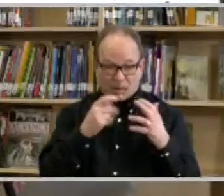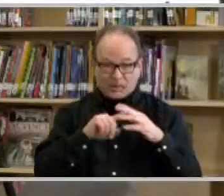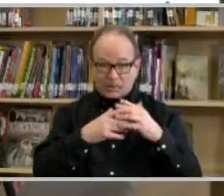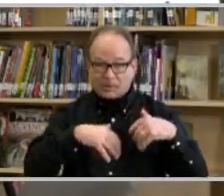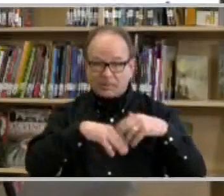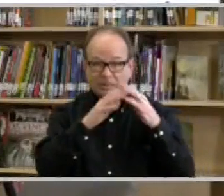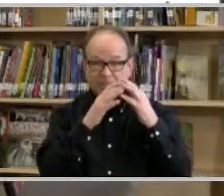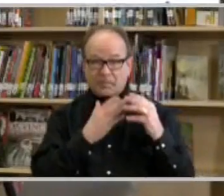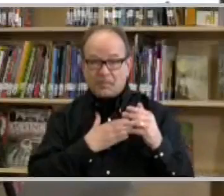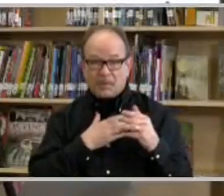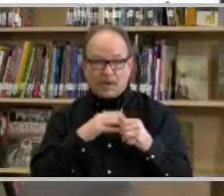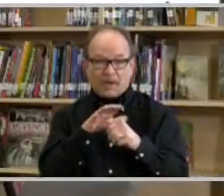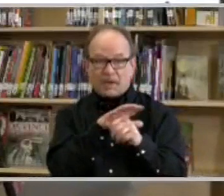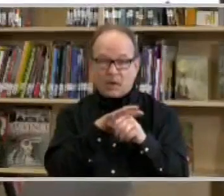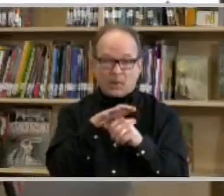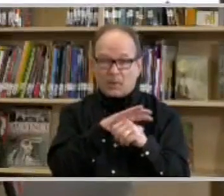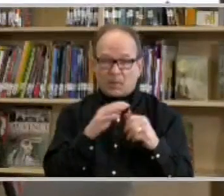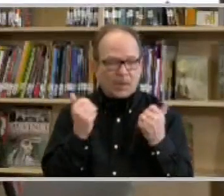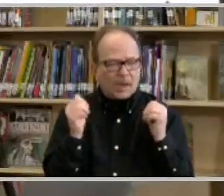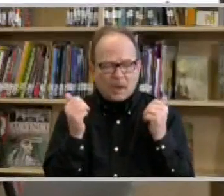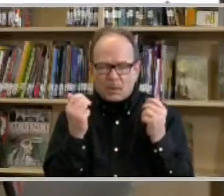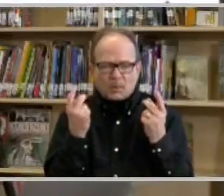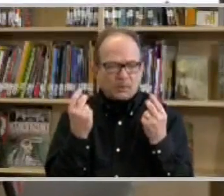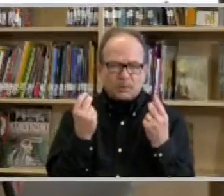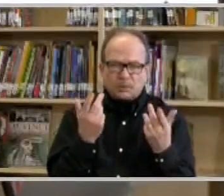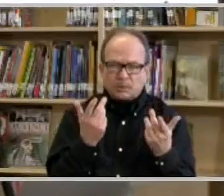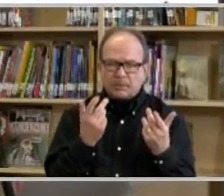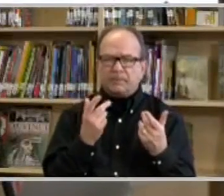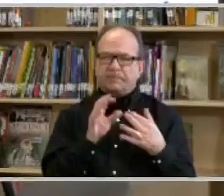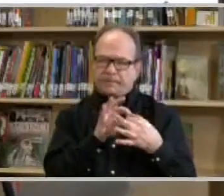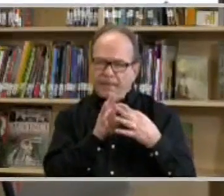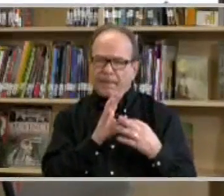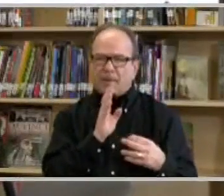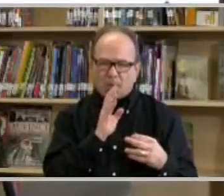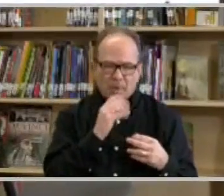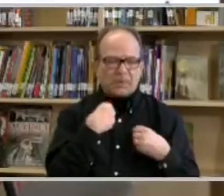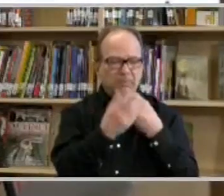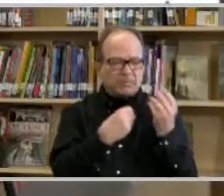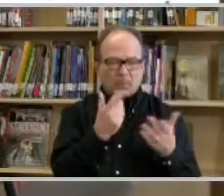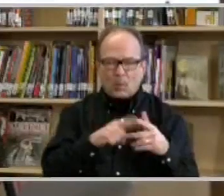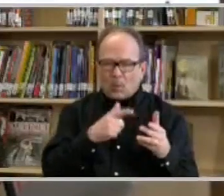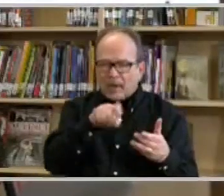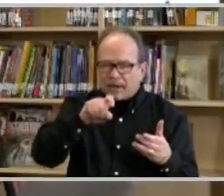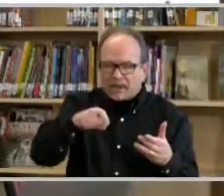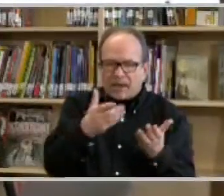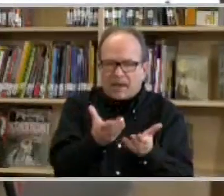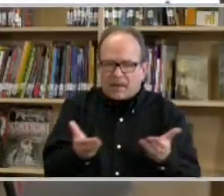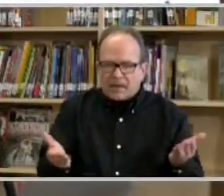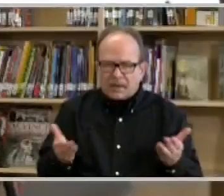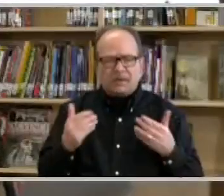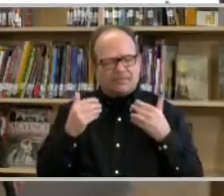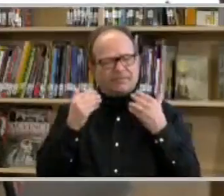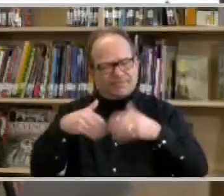TO SAY, HEY, I WOULD LIKE TO START THIS IN MY NEIGHBORHOOD. HOW CAN I DO THIS.